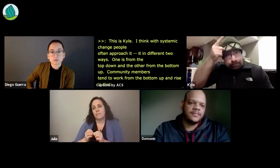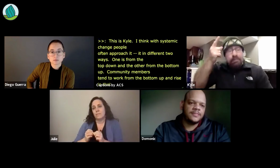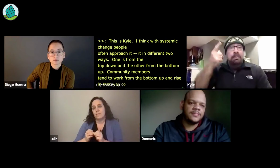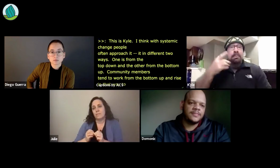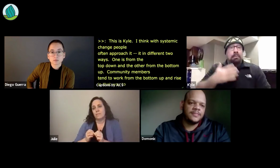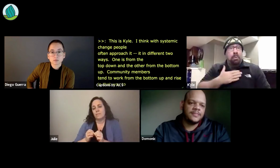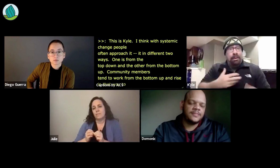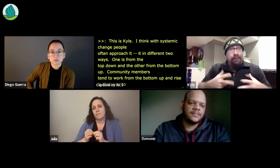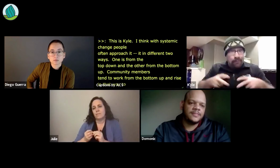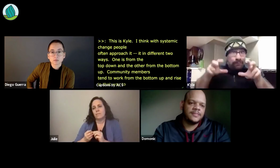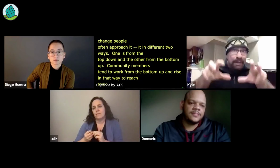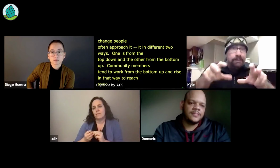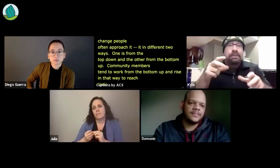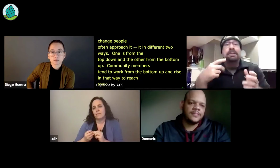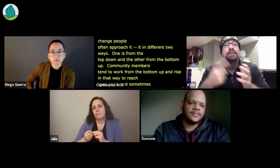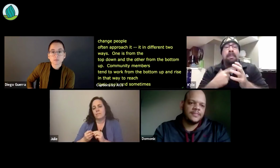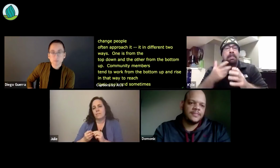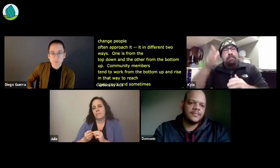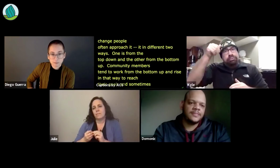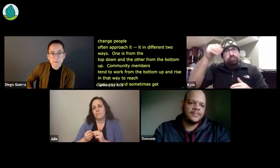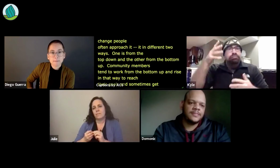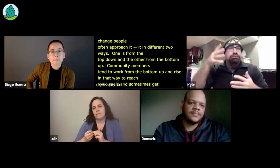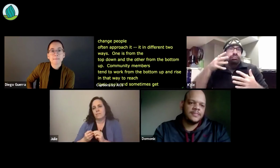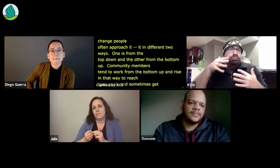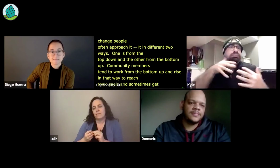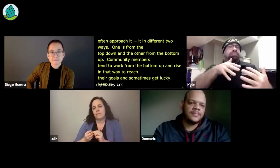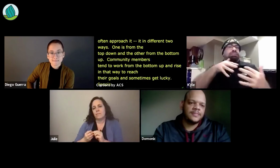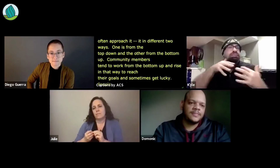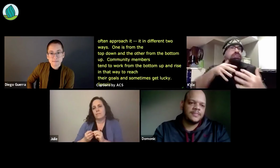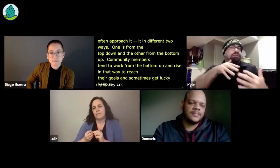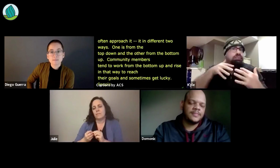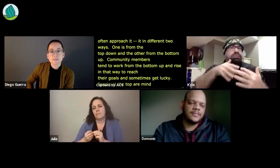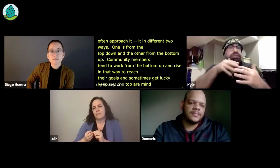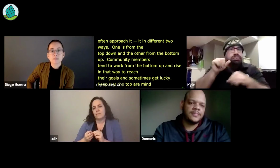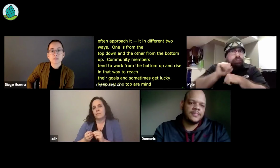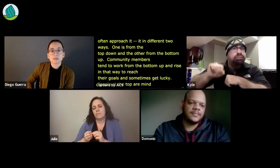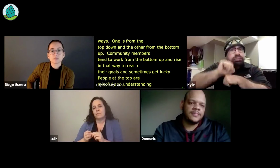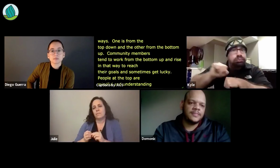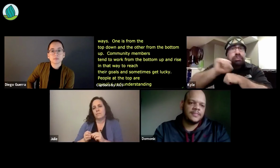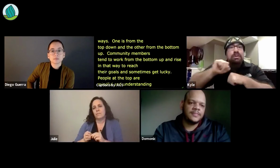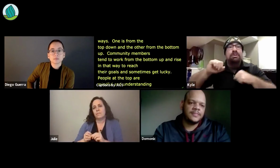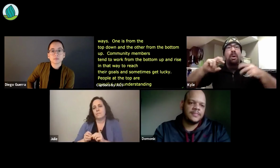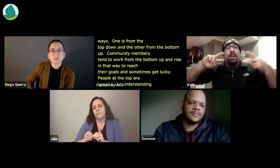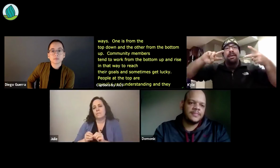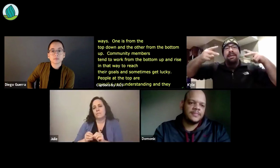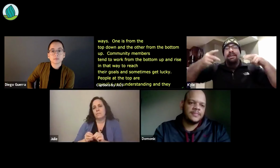and they invest. Other times, it's full blown war, and they have to work really diligently to get to their goals.